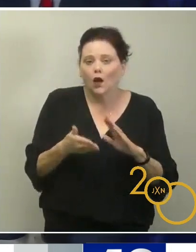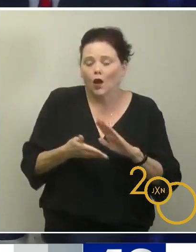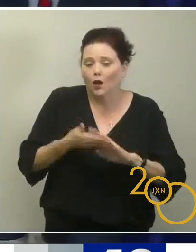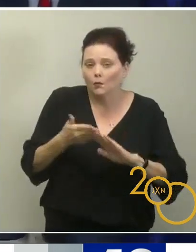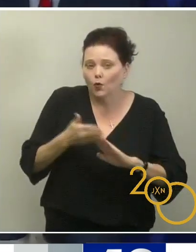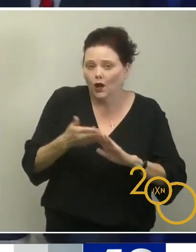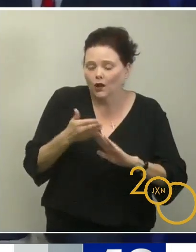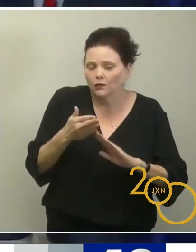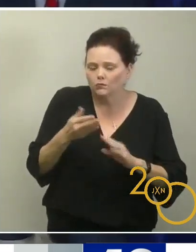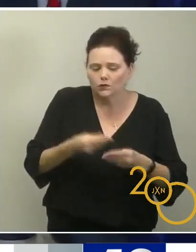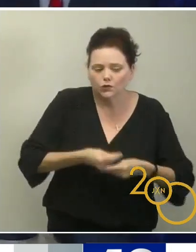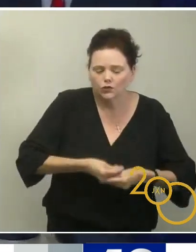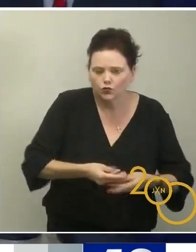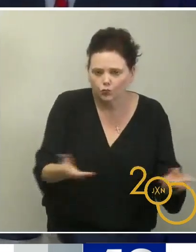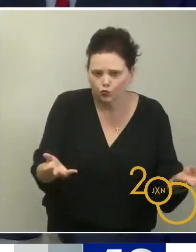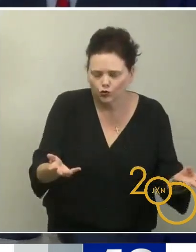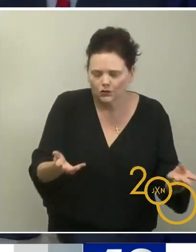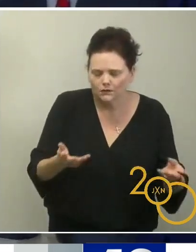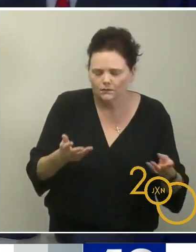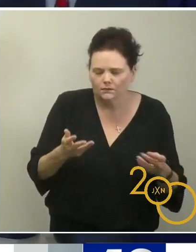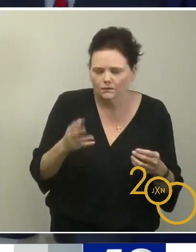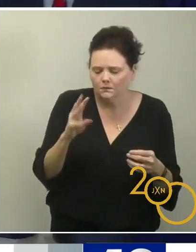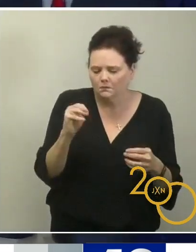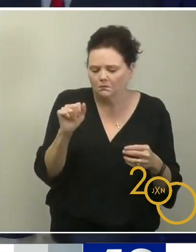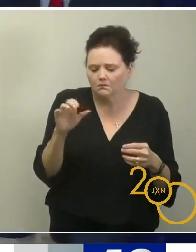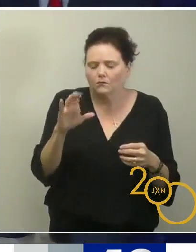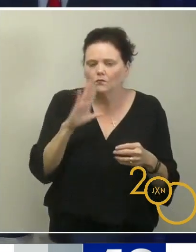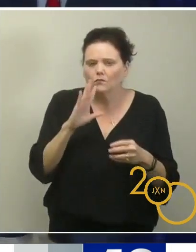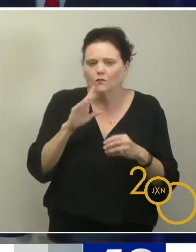WE GET INTO THE FACILITY. AND WHEN I SAY WAIT I CERTAINLY DON'T MEAN ME. I MEAN THE EXPERTS, THE FOR THE STATE DEPARTMENT OF HEALTH. WORK FOR JIM.